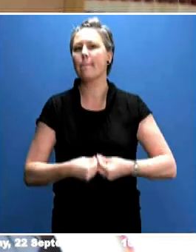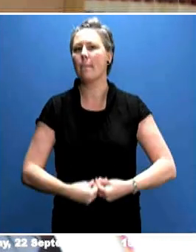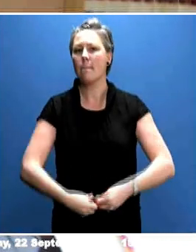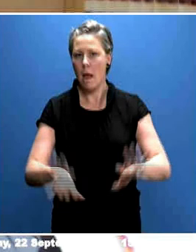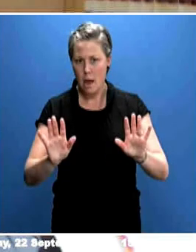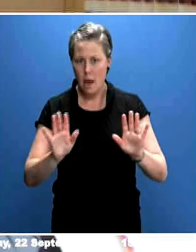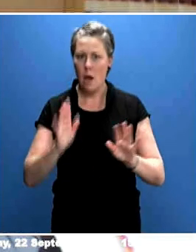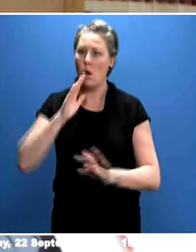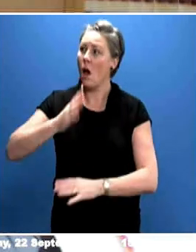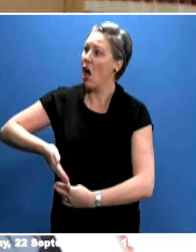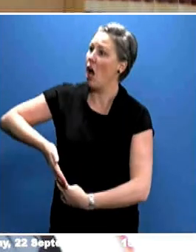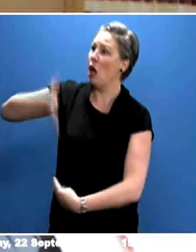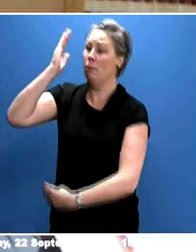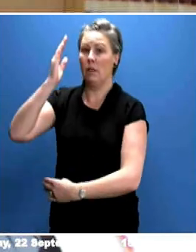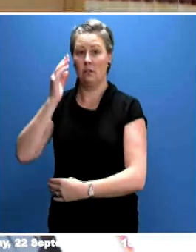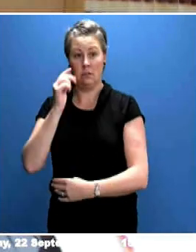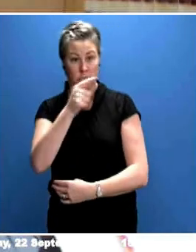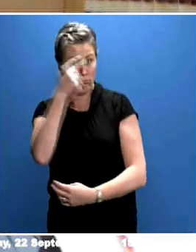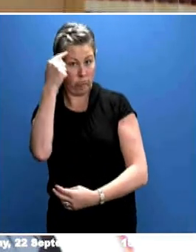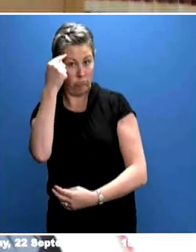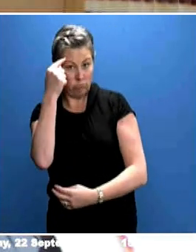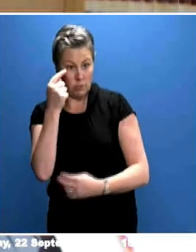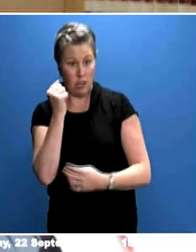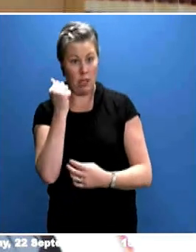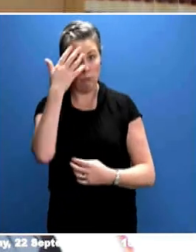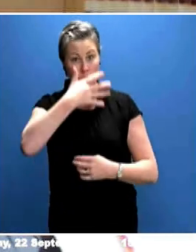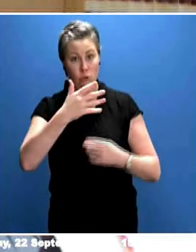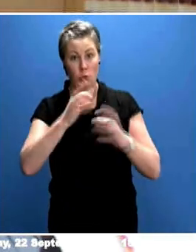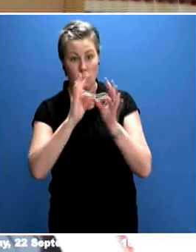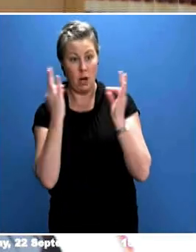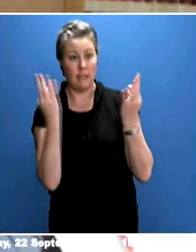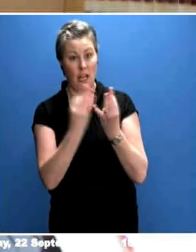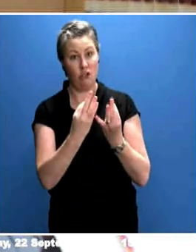Aboriginal-controlled community organisation would be first in line